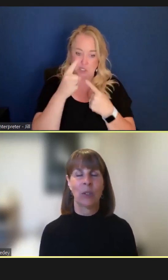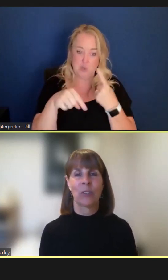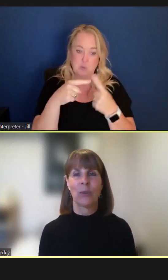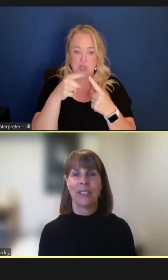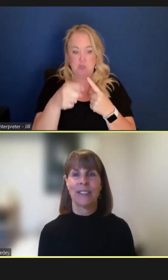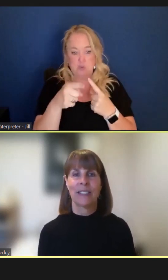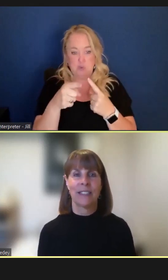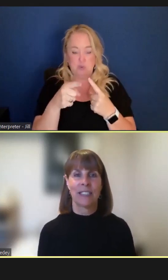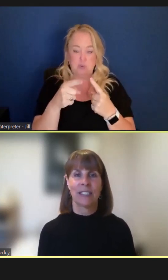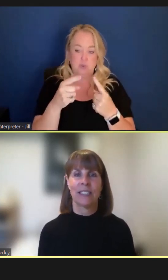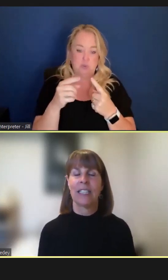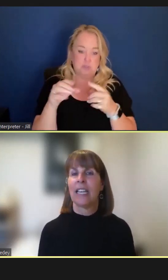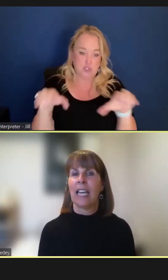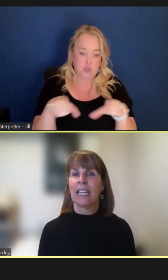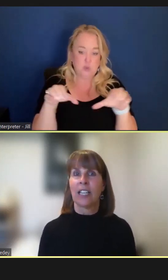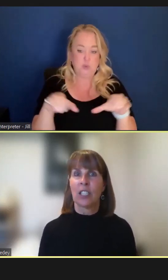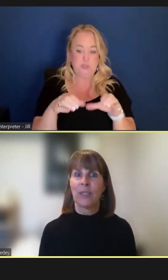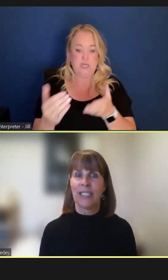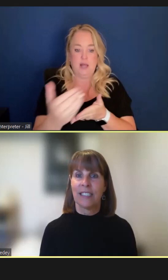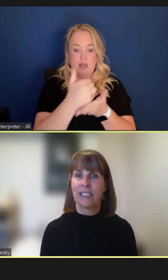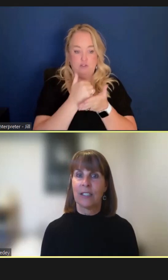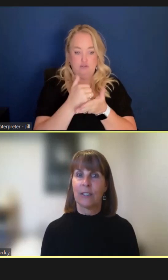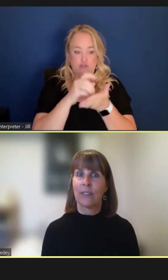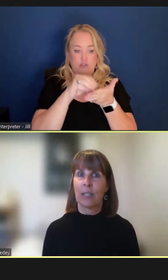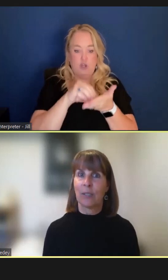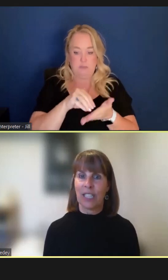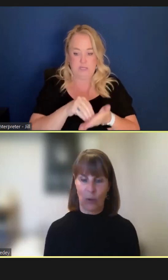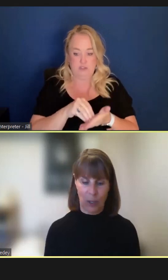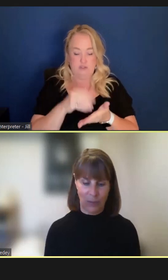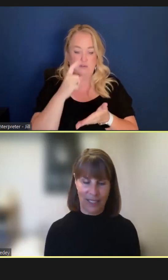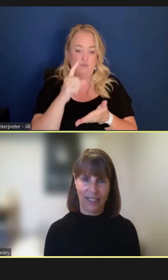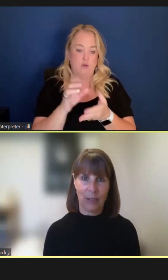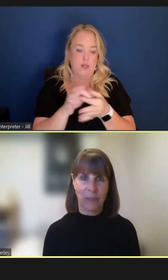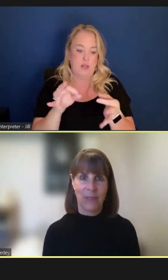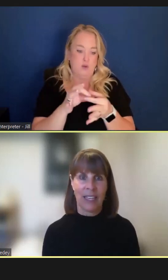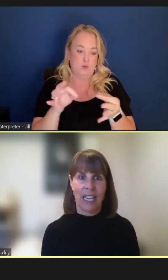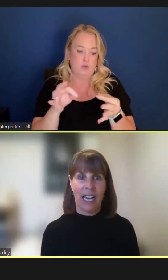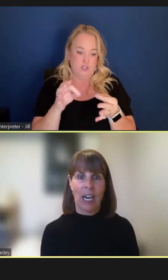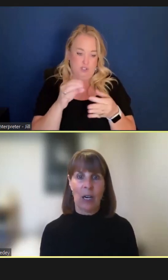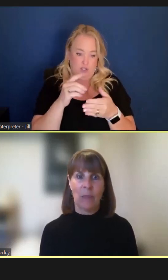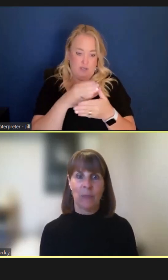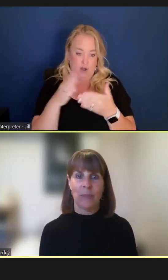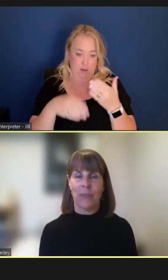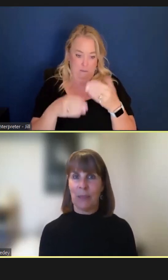doing the collection and documentation of language outcome data um my name is